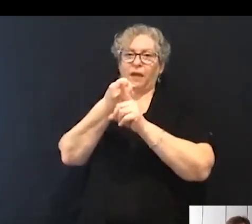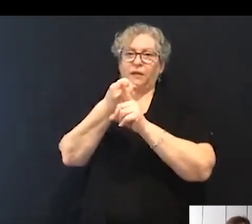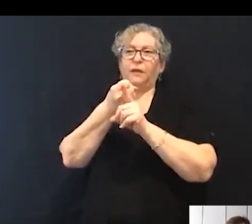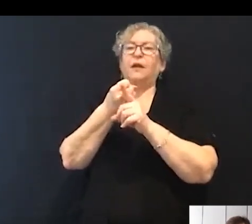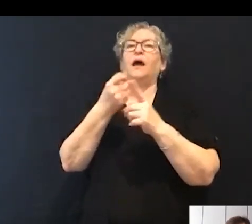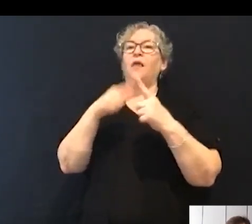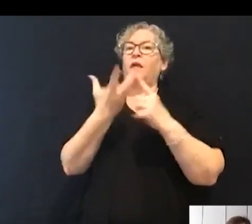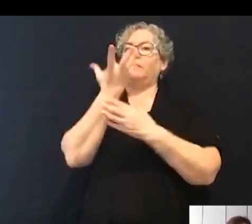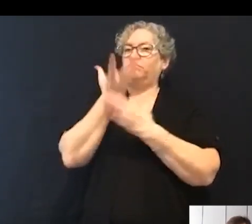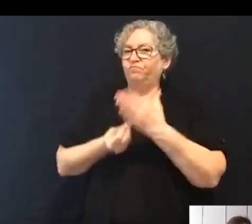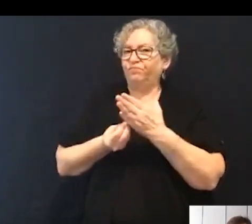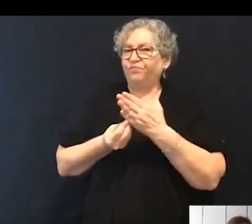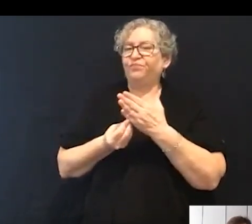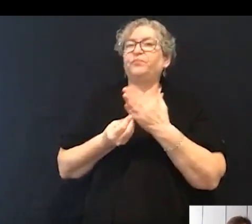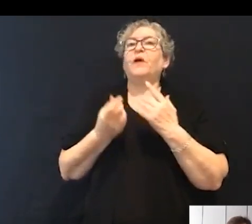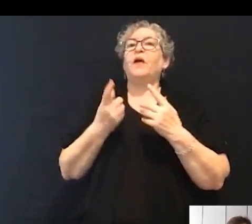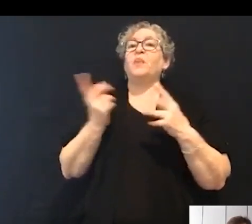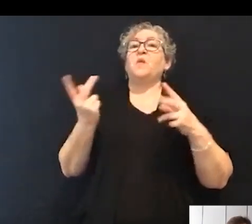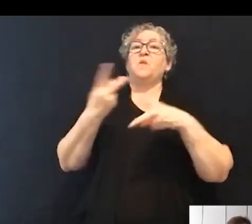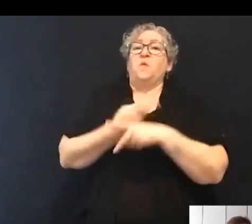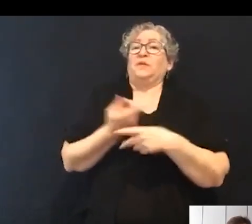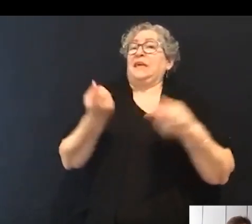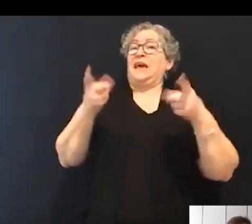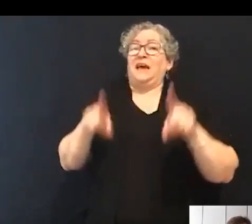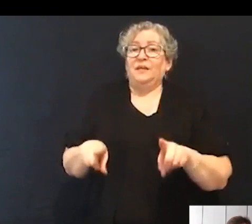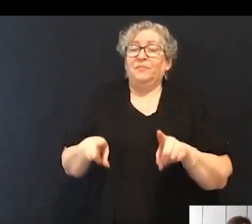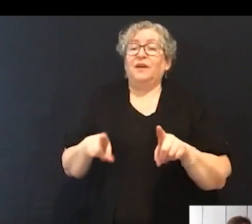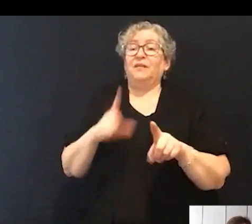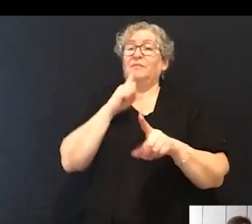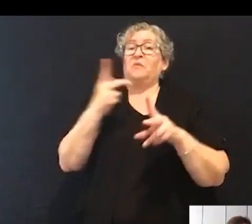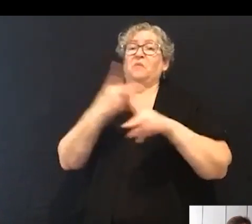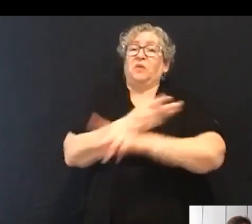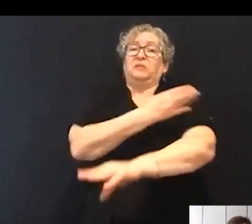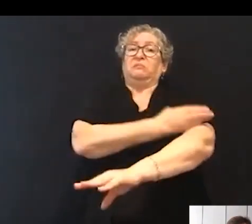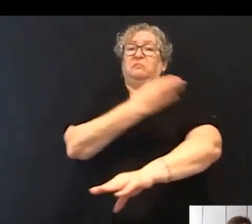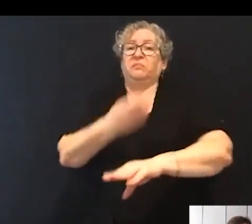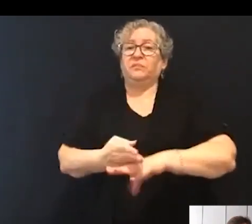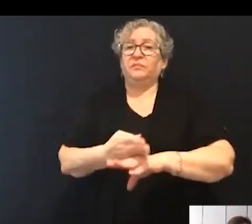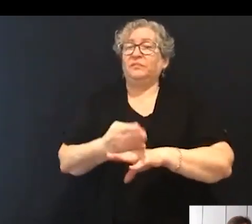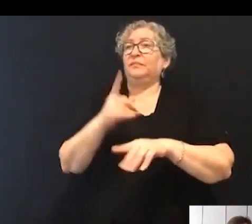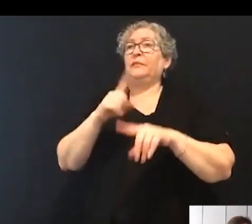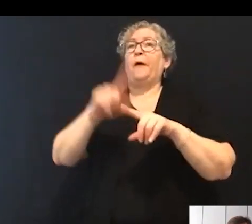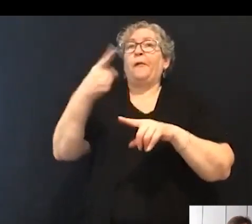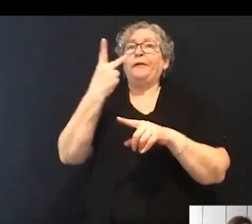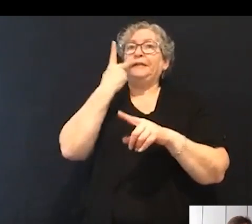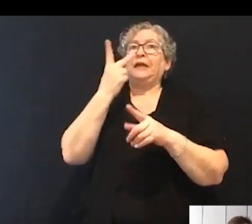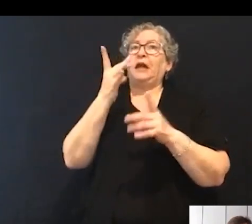And in the worst case, patients even progress to light perception only.